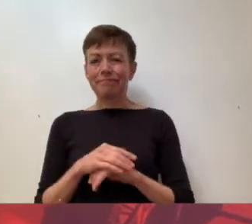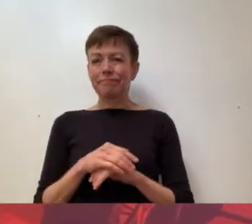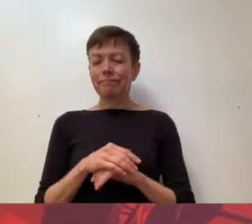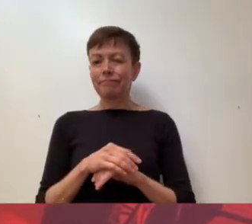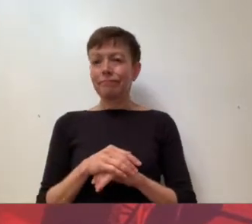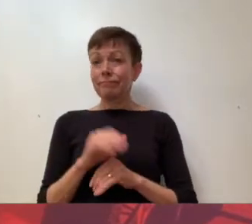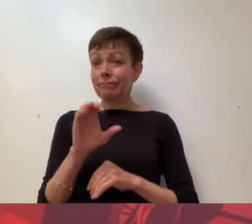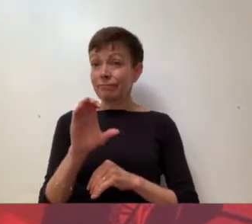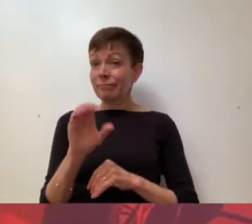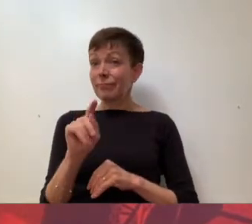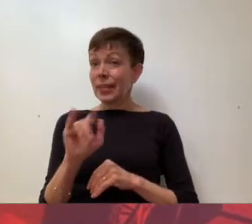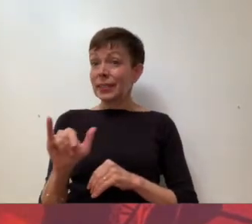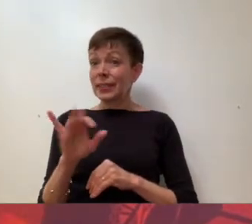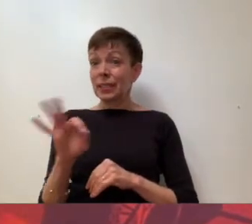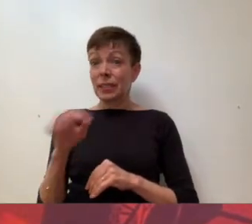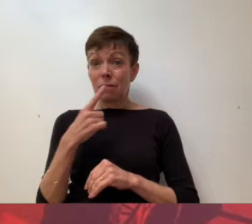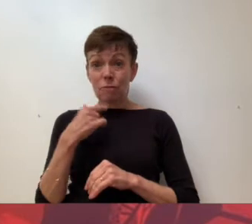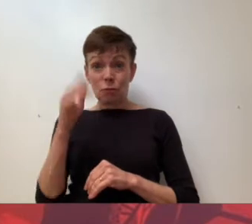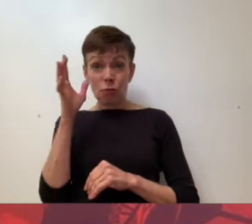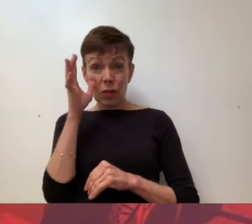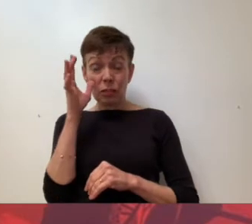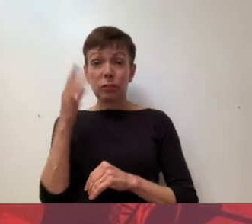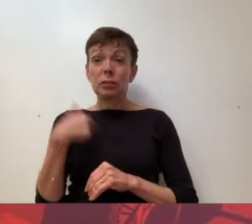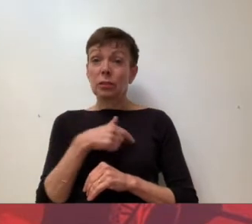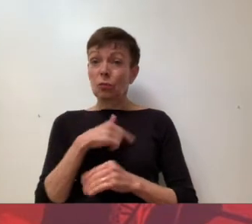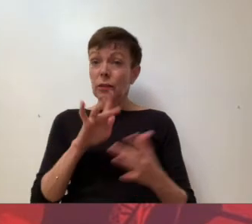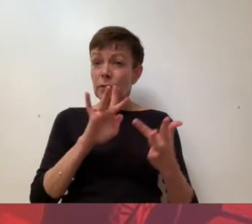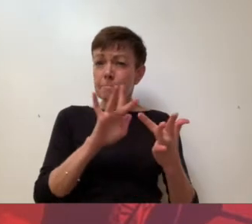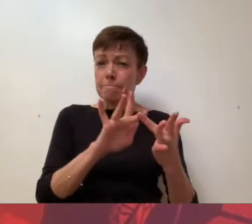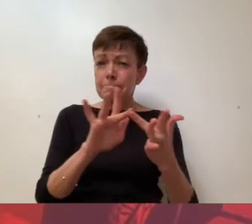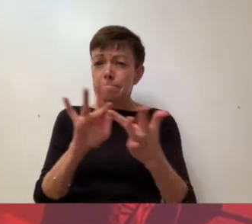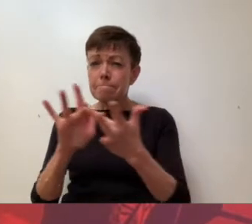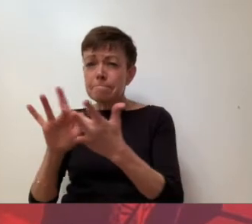phasing plan. The City has also been connecting with many